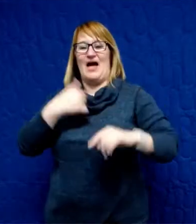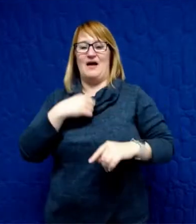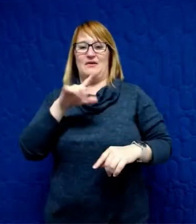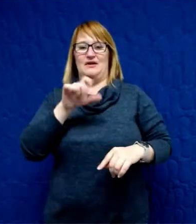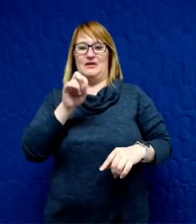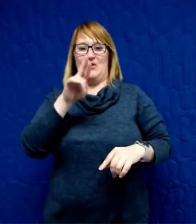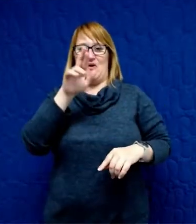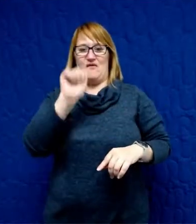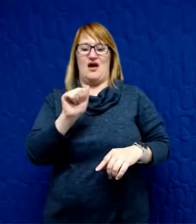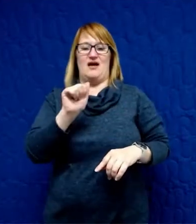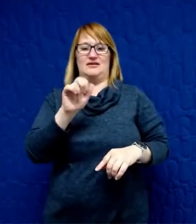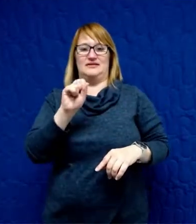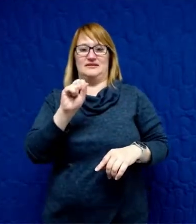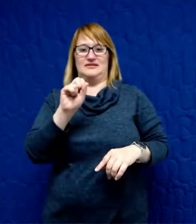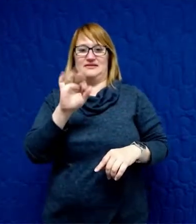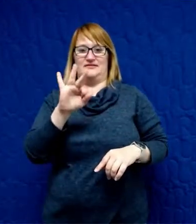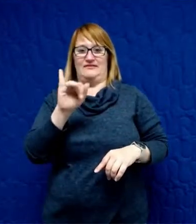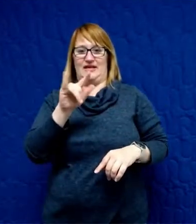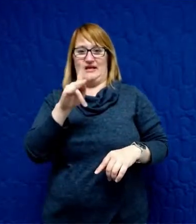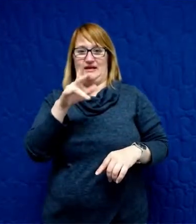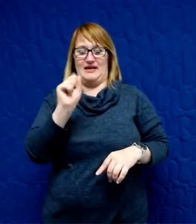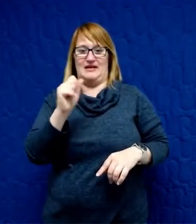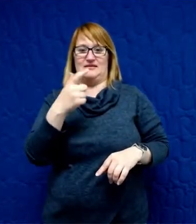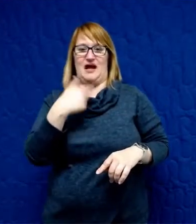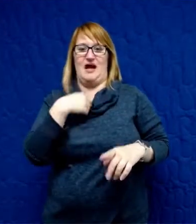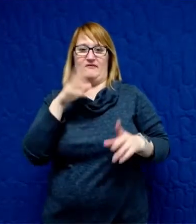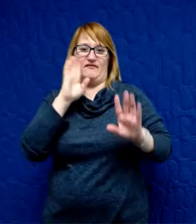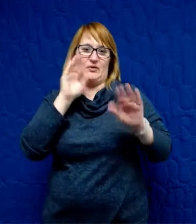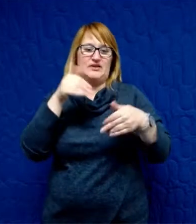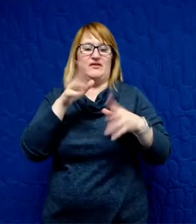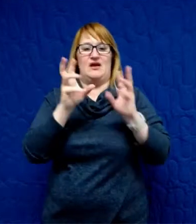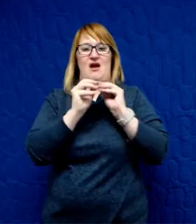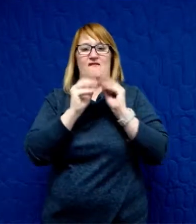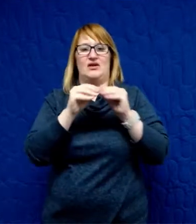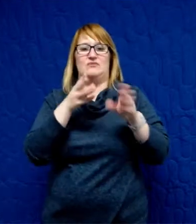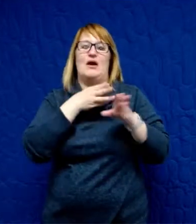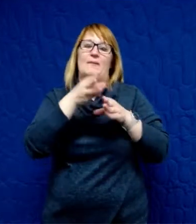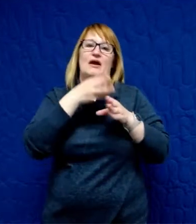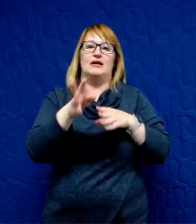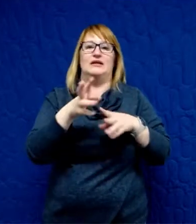support the conference primarily registration and CEUs. So as Simon